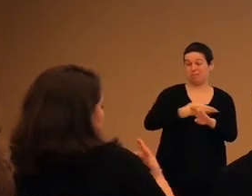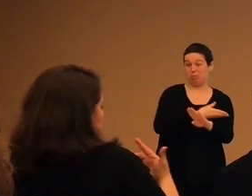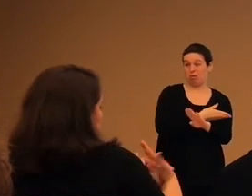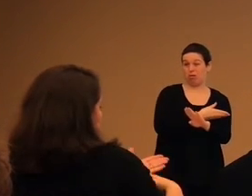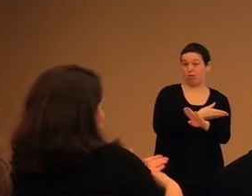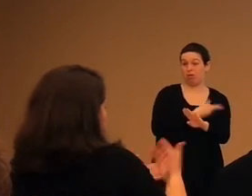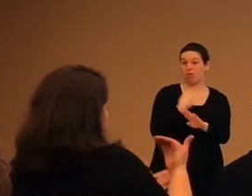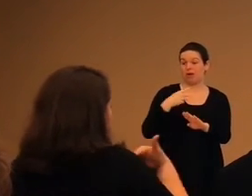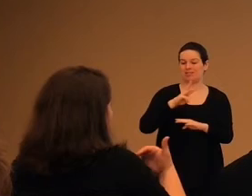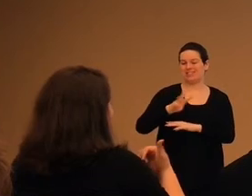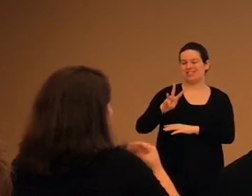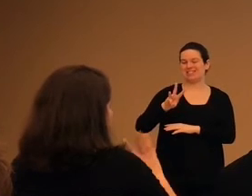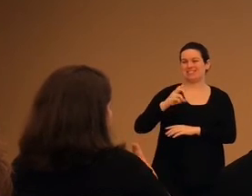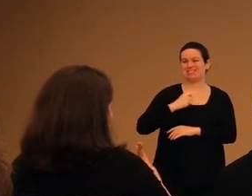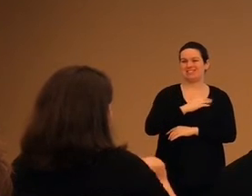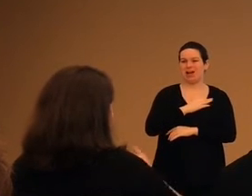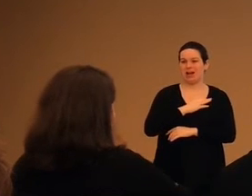six staff that are trained in audio striction